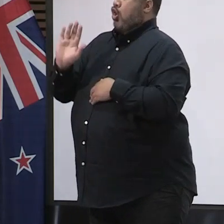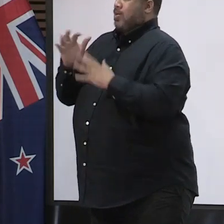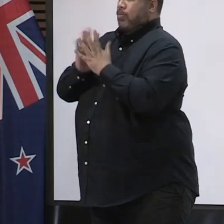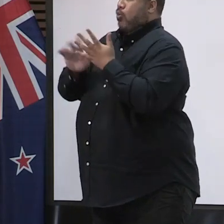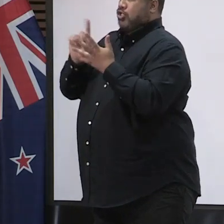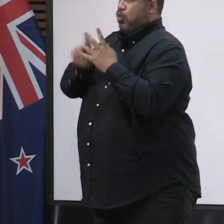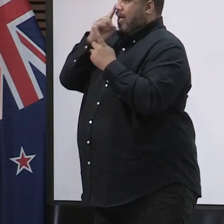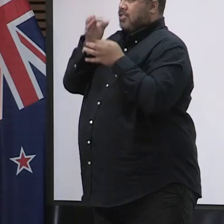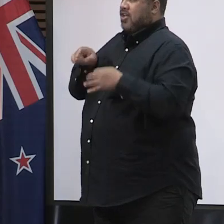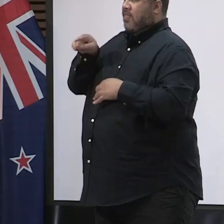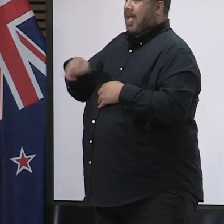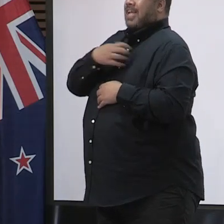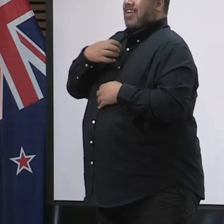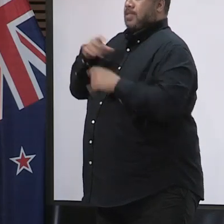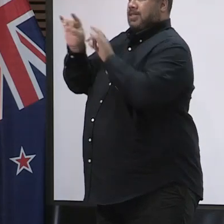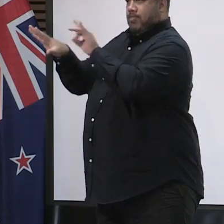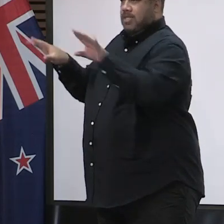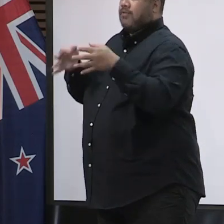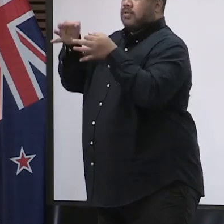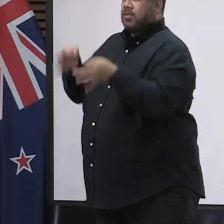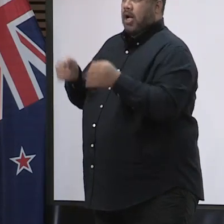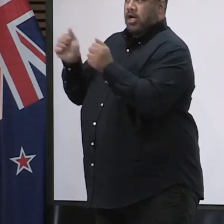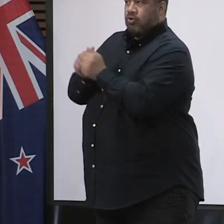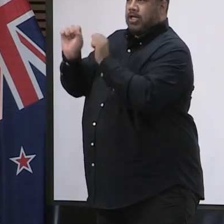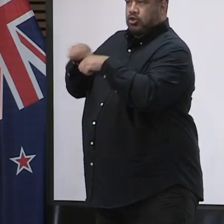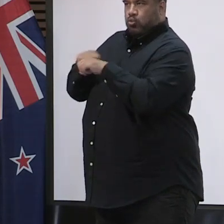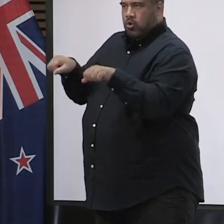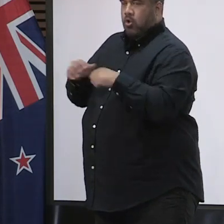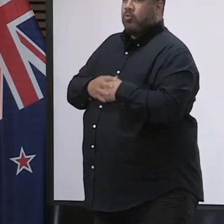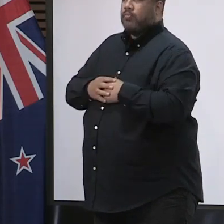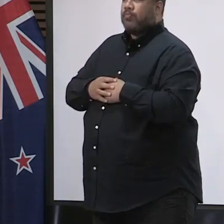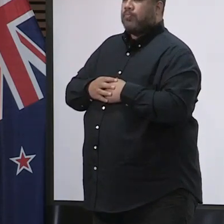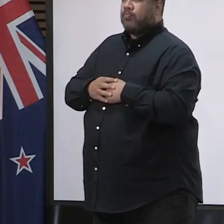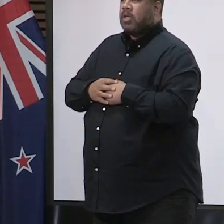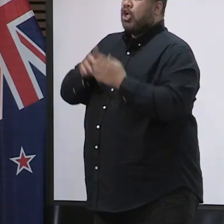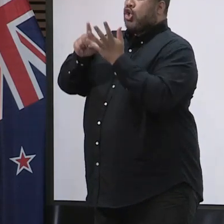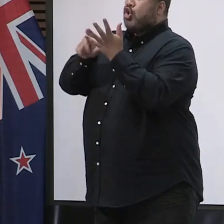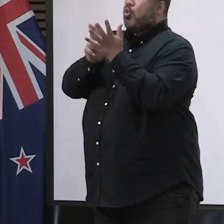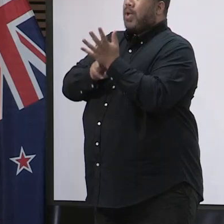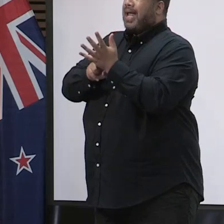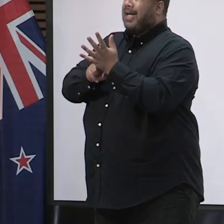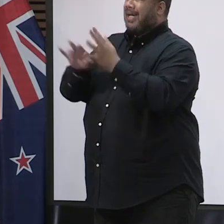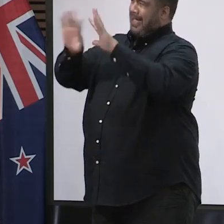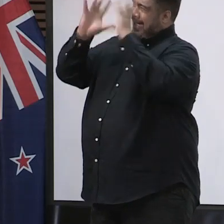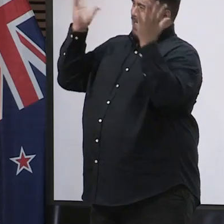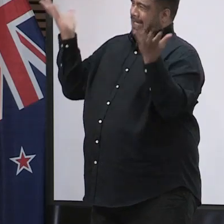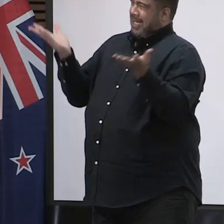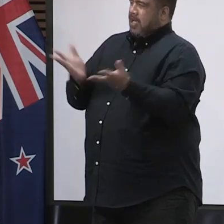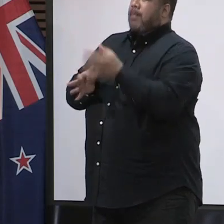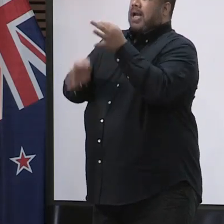WHO can't make a unilateral